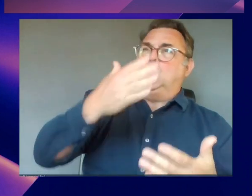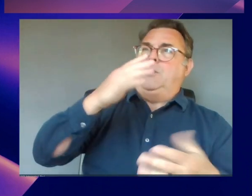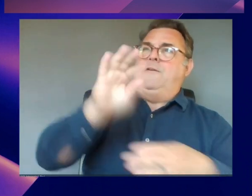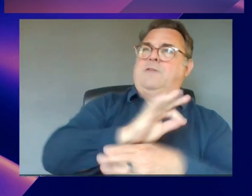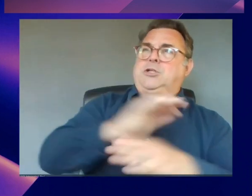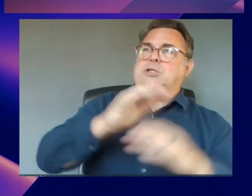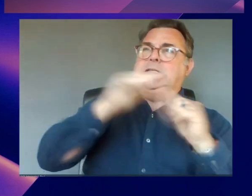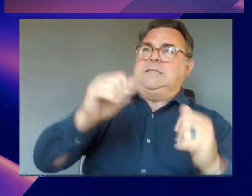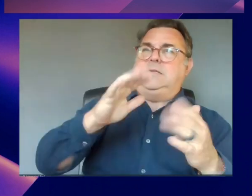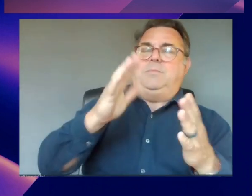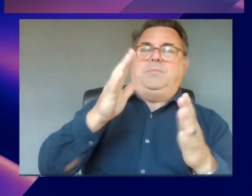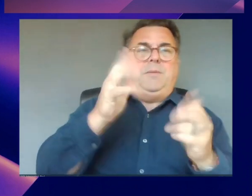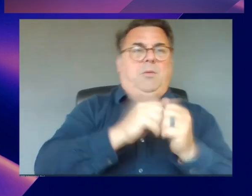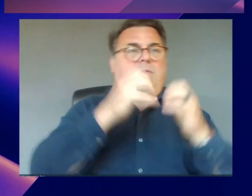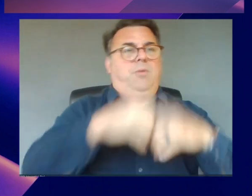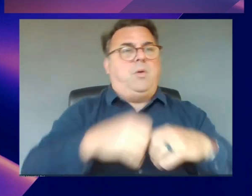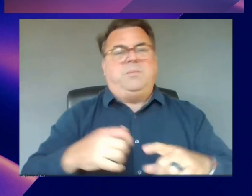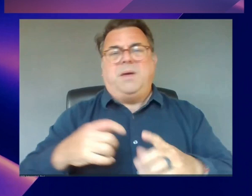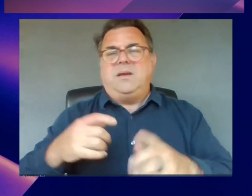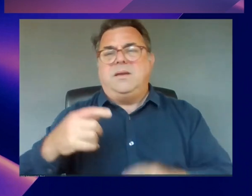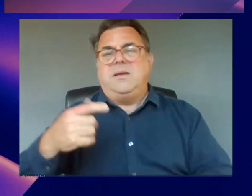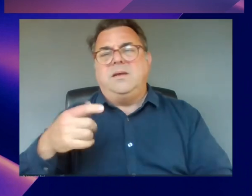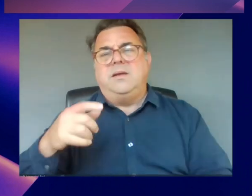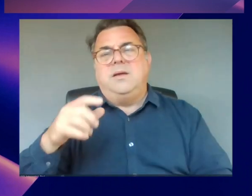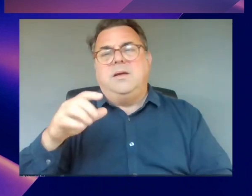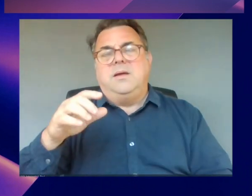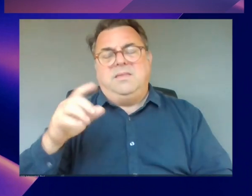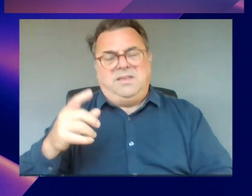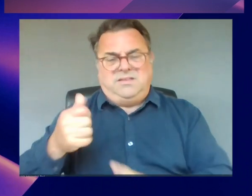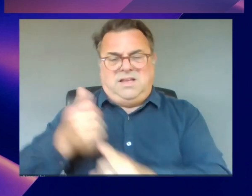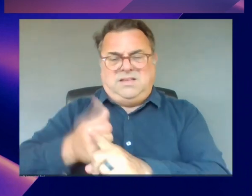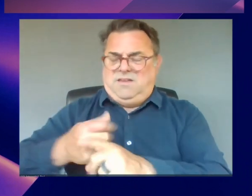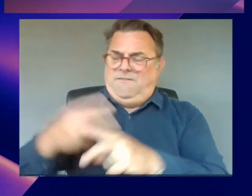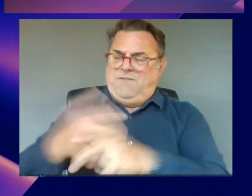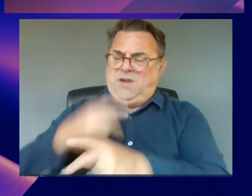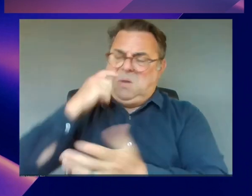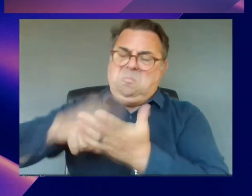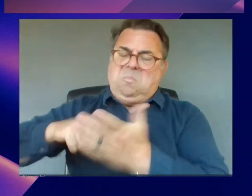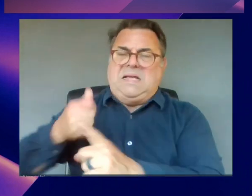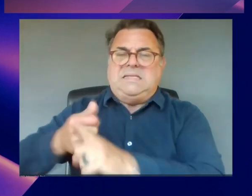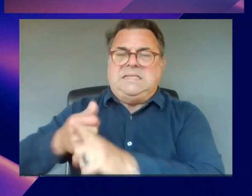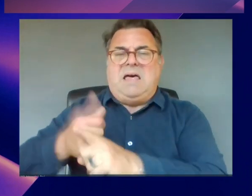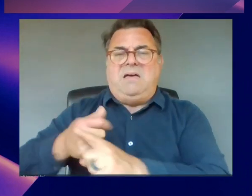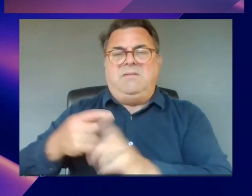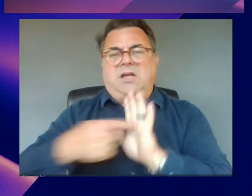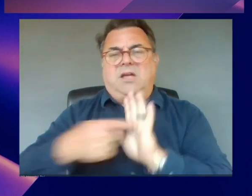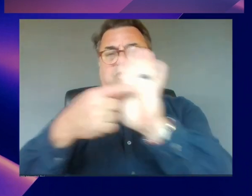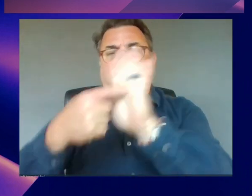And here you have a automated system that has detected some of those same things and highlighted it, maybe even helping out junior engineers